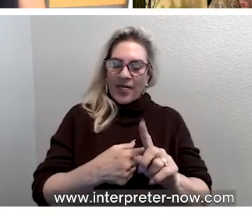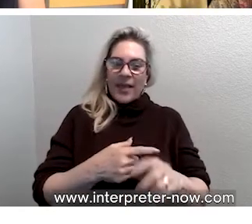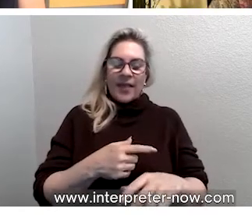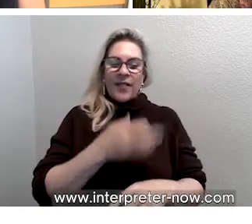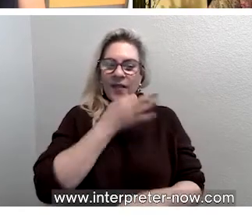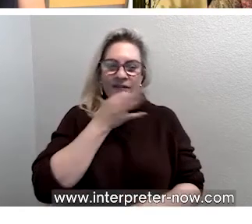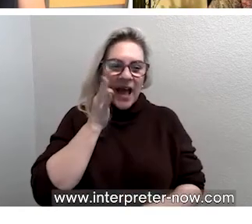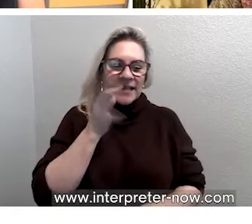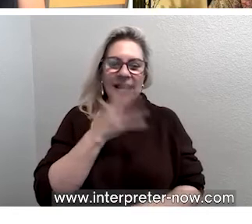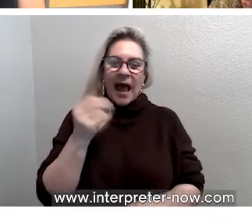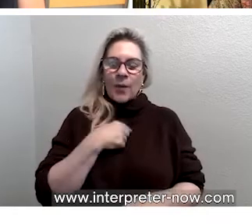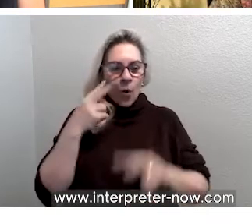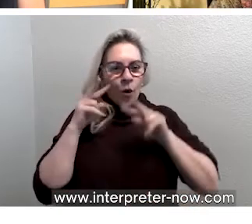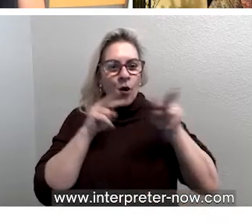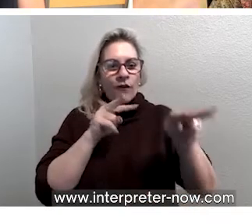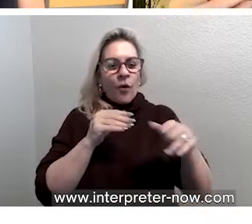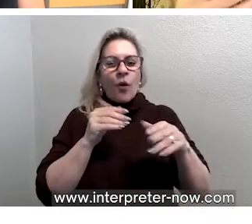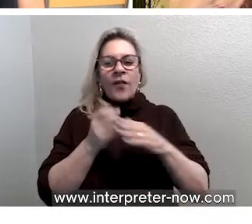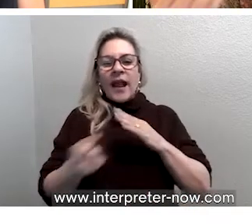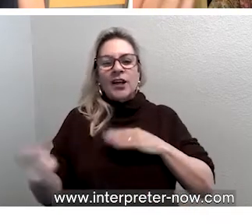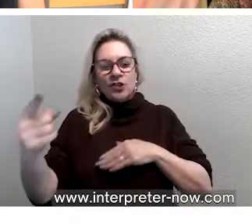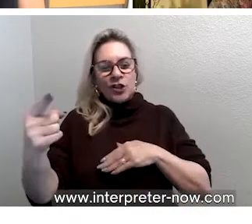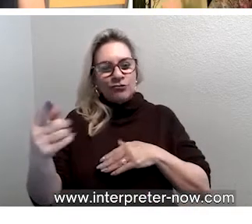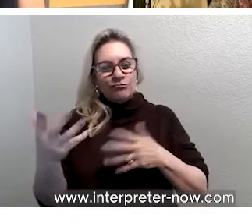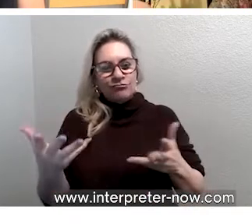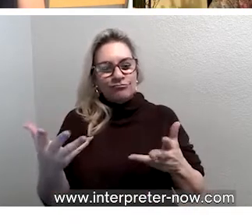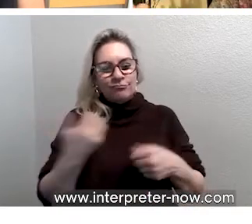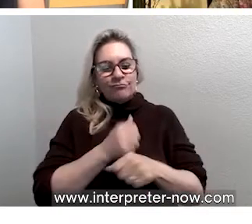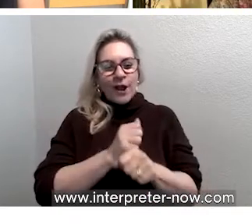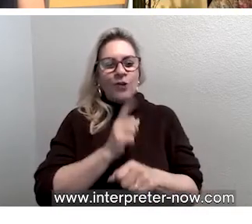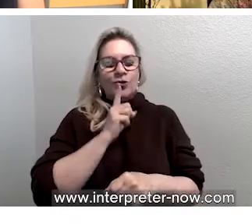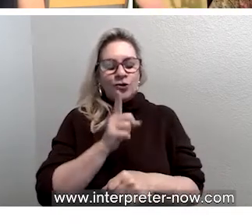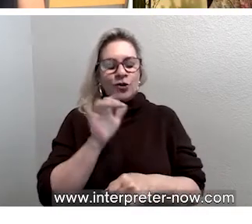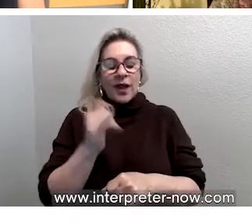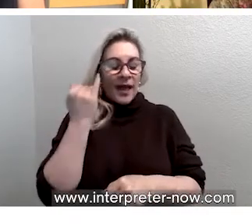And then we're very much looking forward to the next year, making sure that if that falls